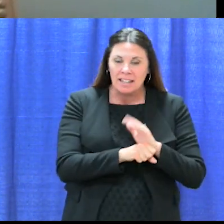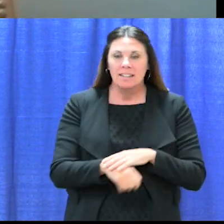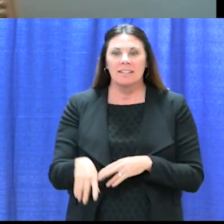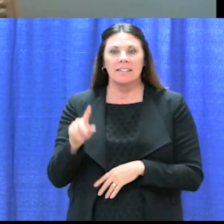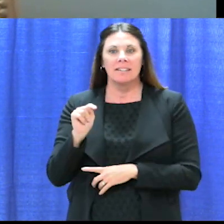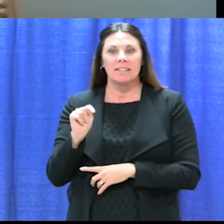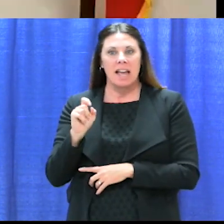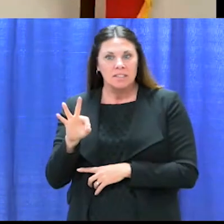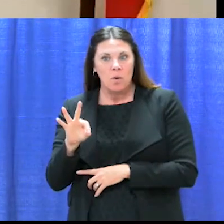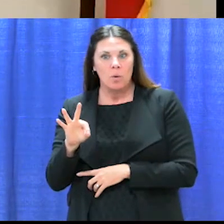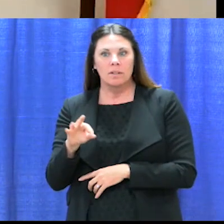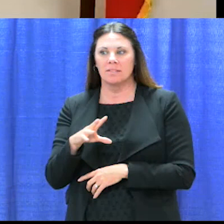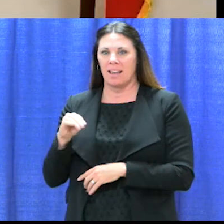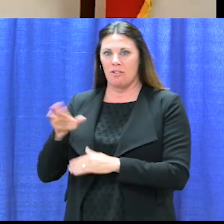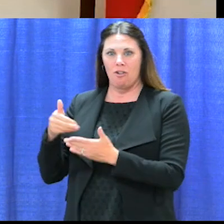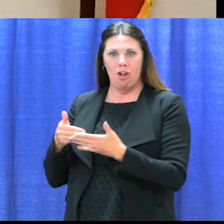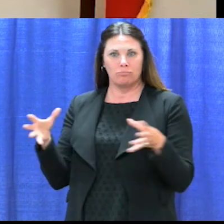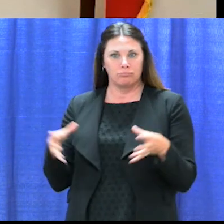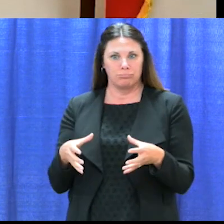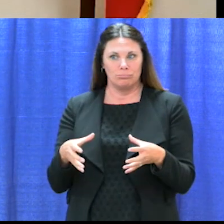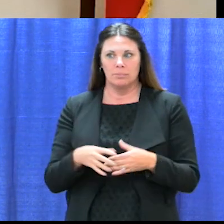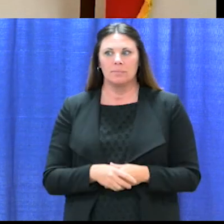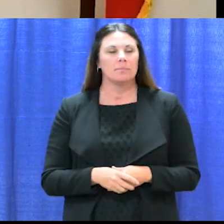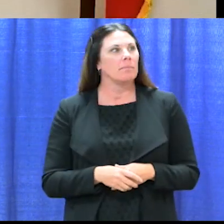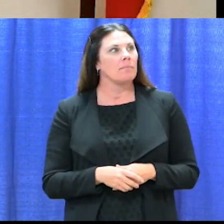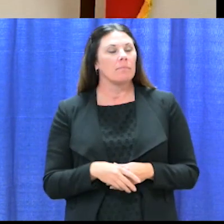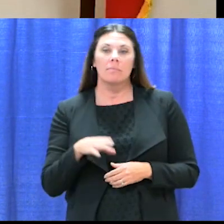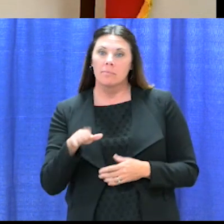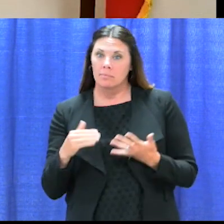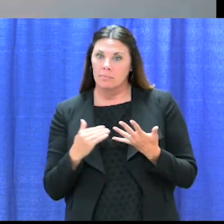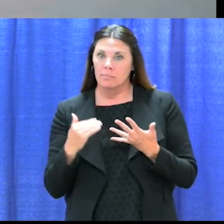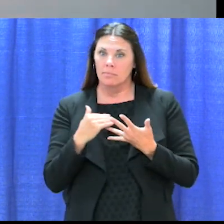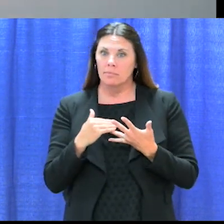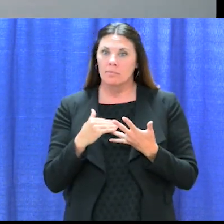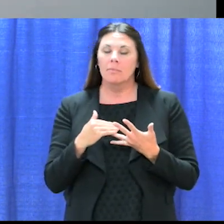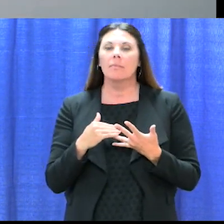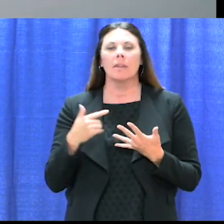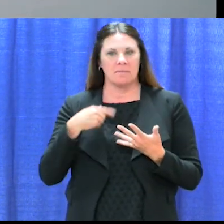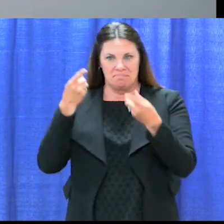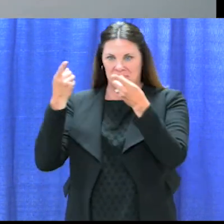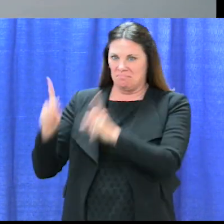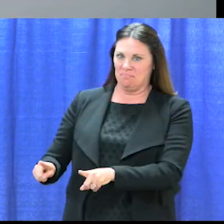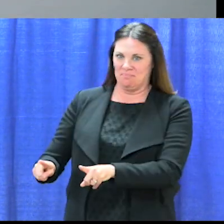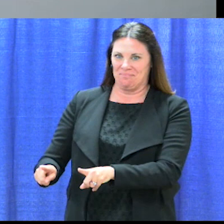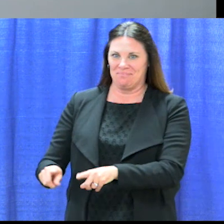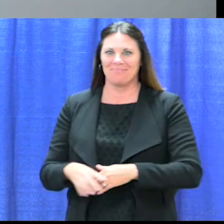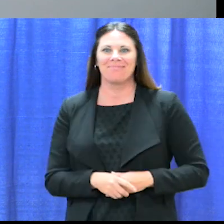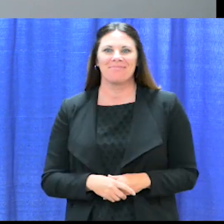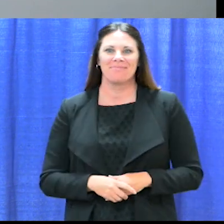[Thurmond speaking] Thank You Heidi. For Cox, Chanelle Hawken. [Hawken speaking] Yeah, I agree with what Heidi said.